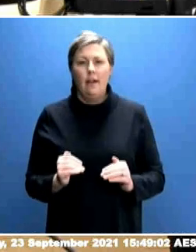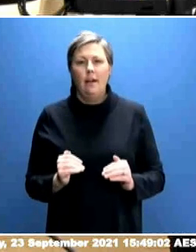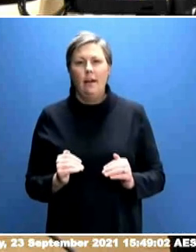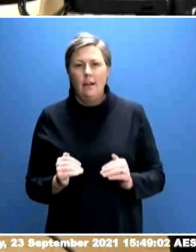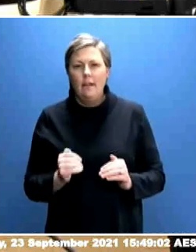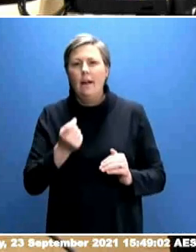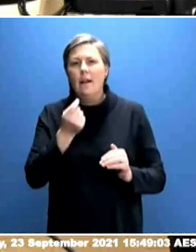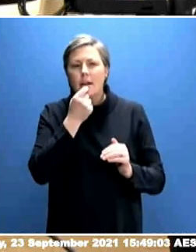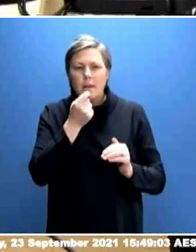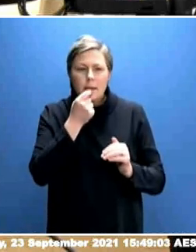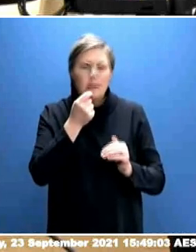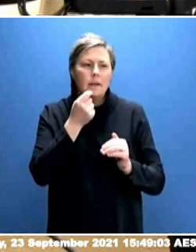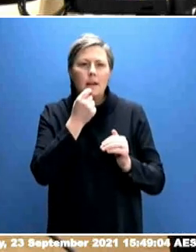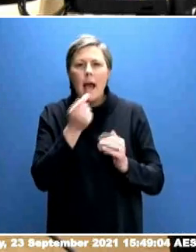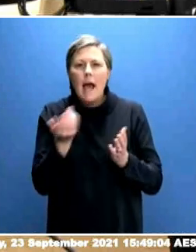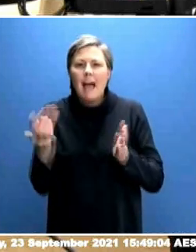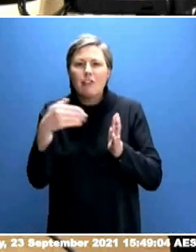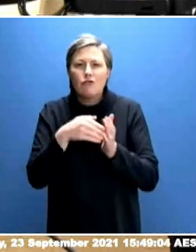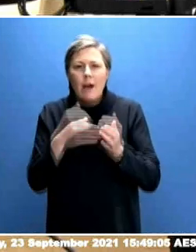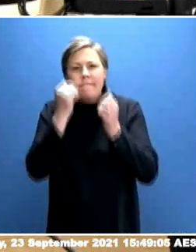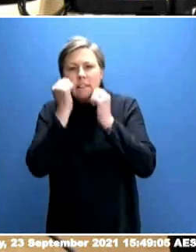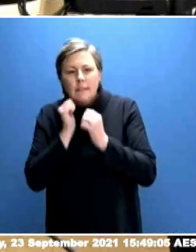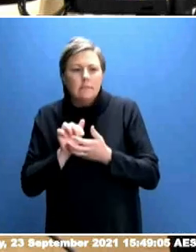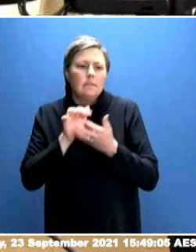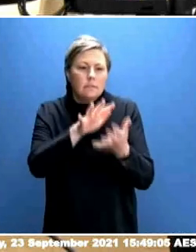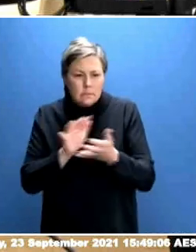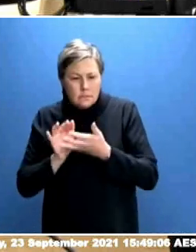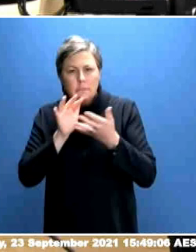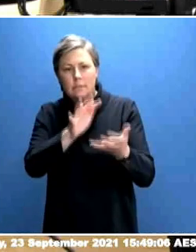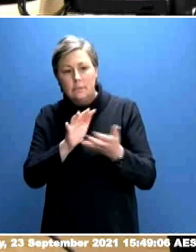the residual tender of materials and then, that will bring the proceedings to a close